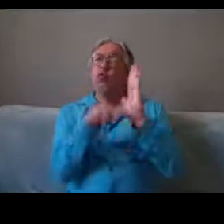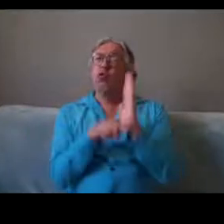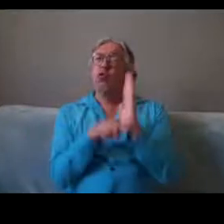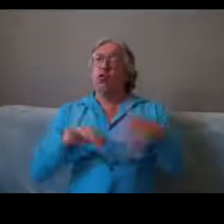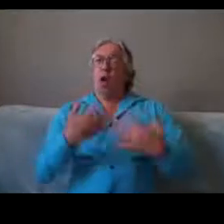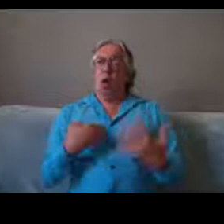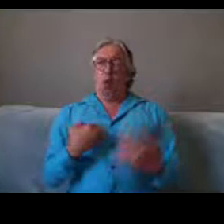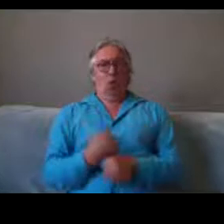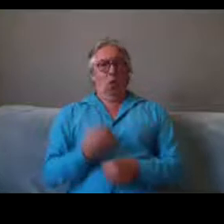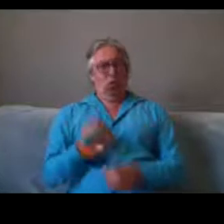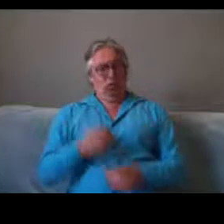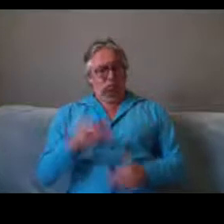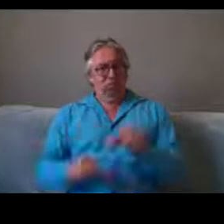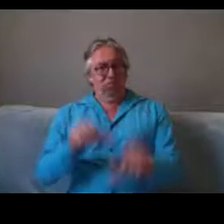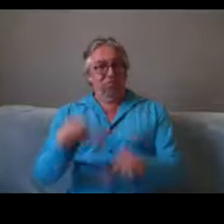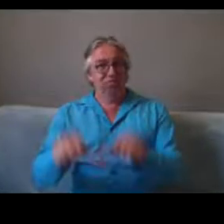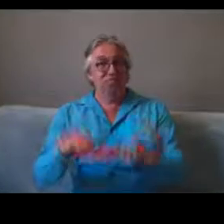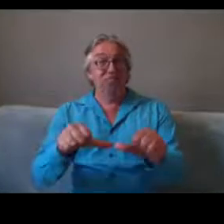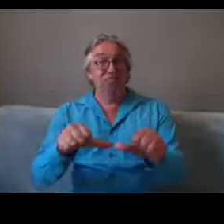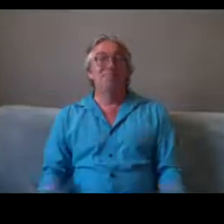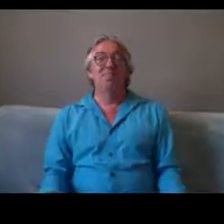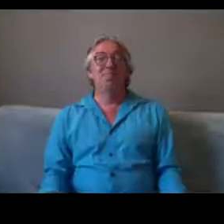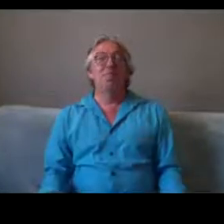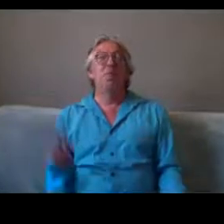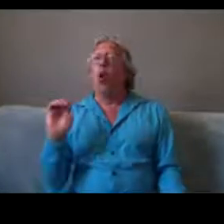and specially to have our guests today.